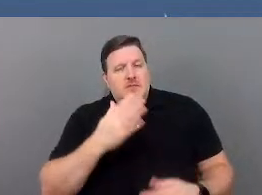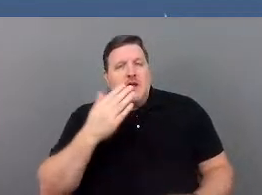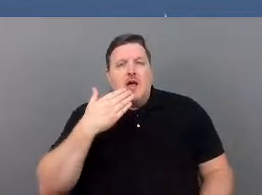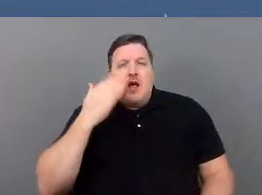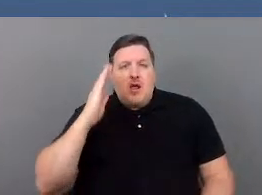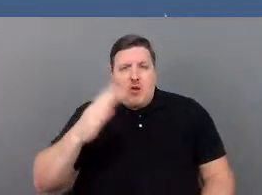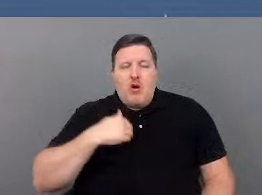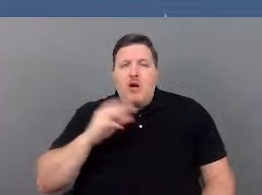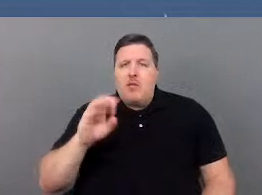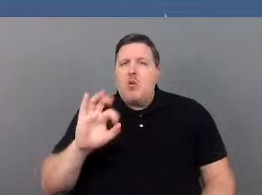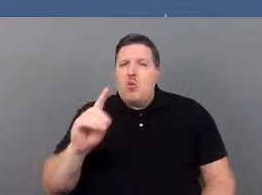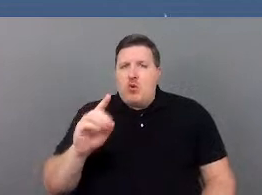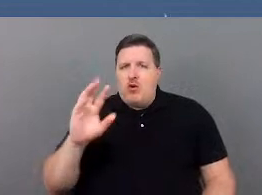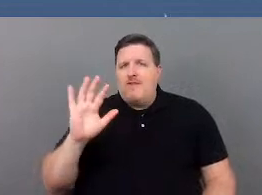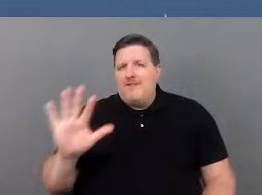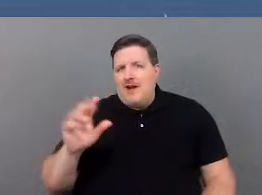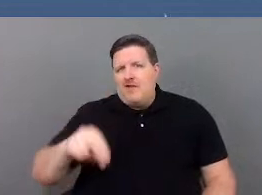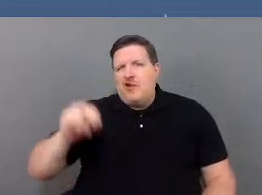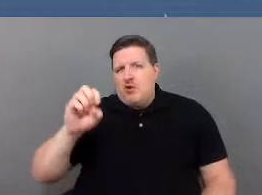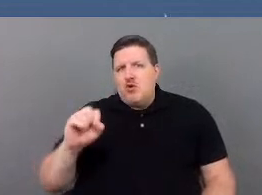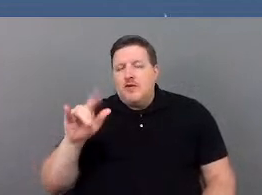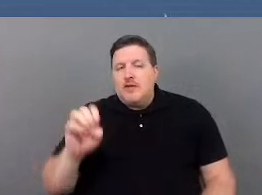I STAND WITH THE VOTERS WHO VOTED NO.